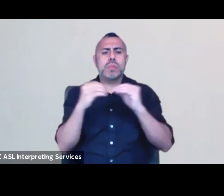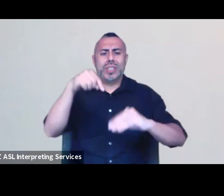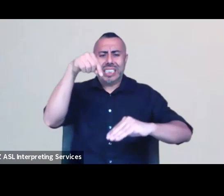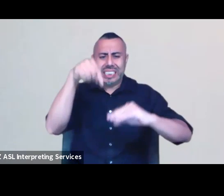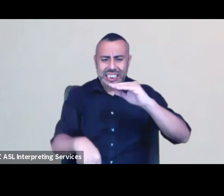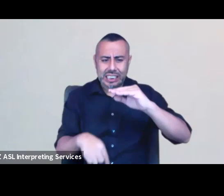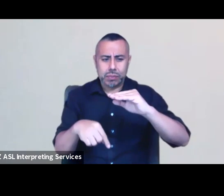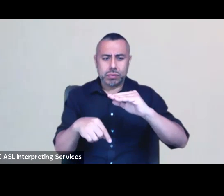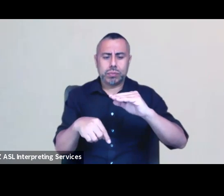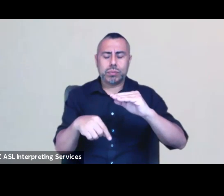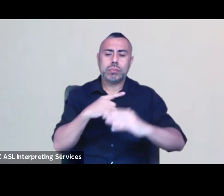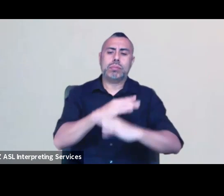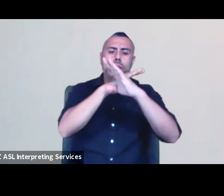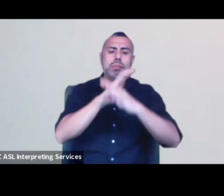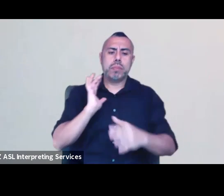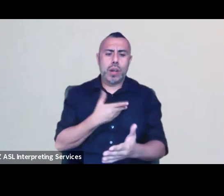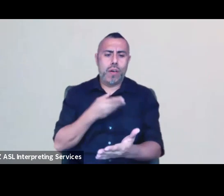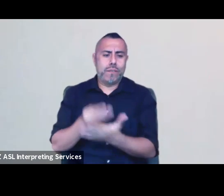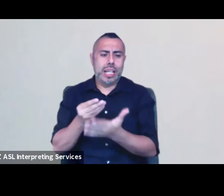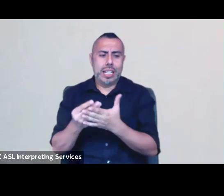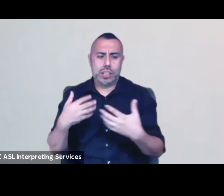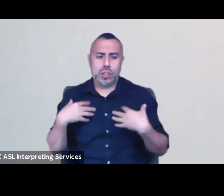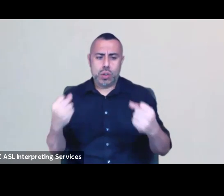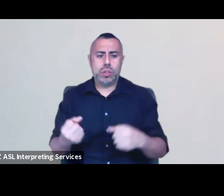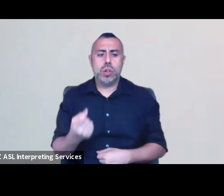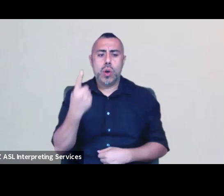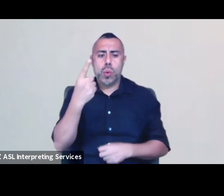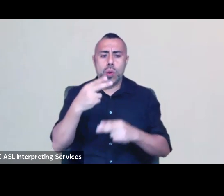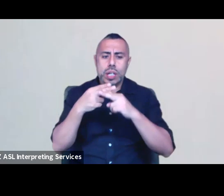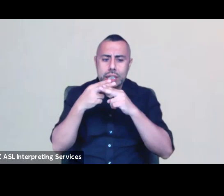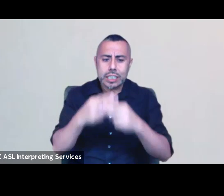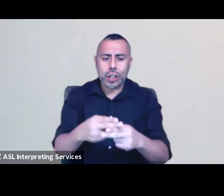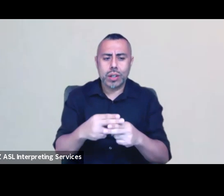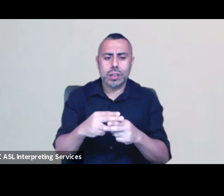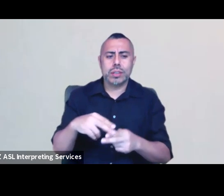One is imposter syndrome, or as the woman who coined that phrase